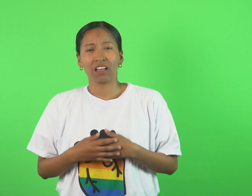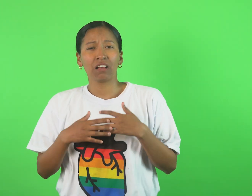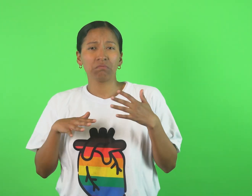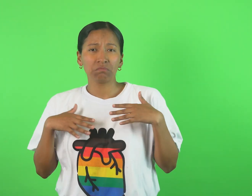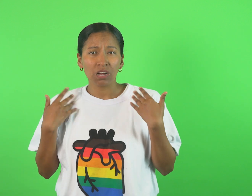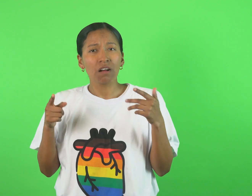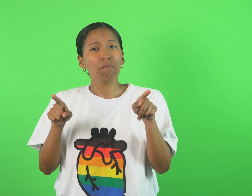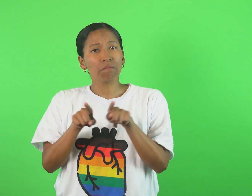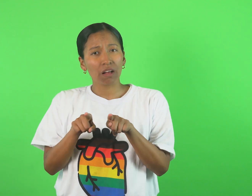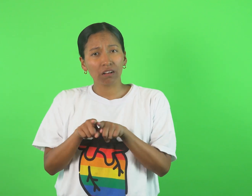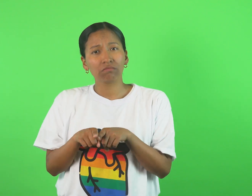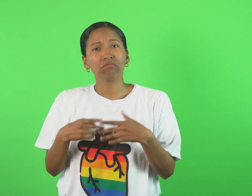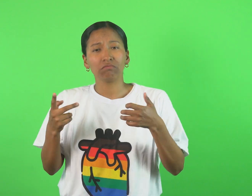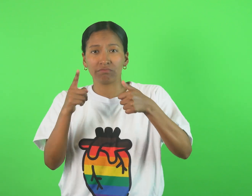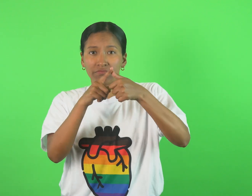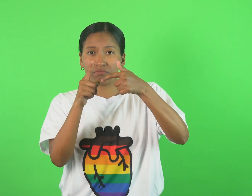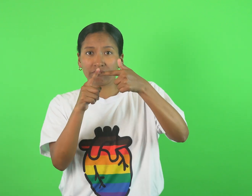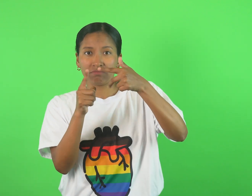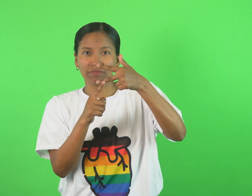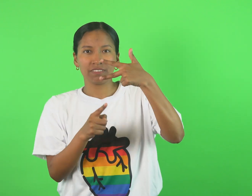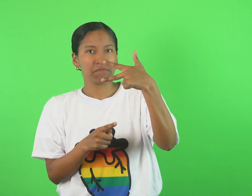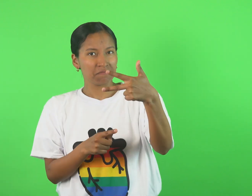This can be: